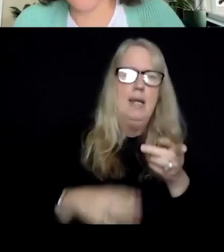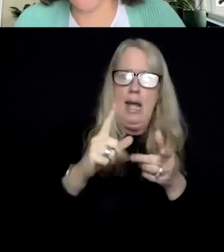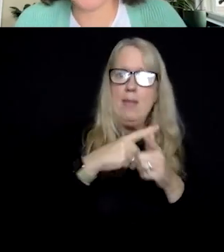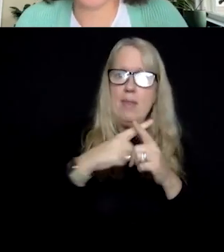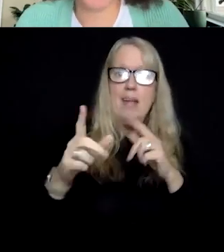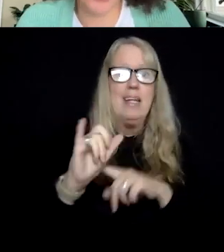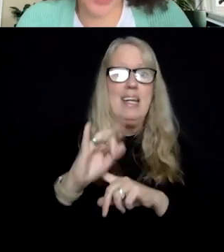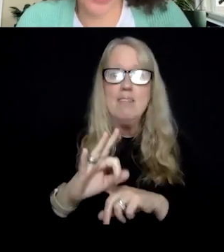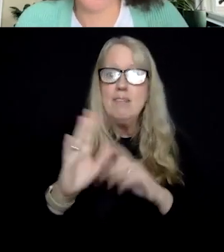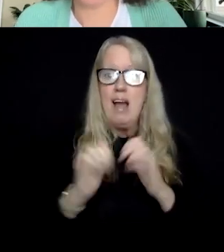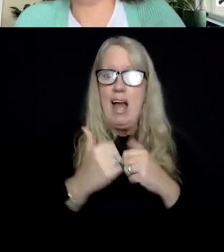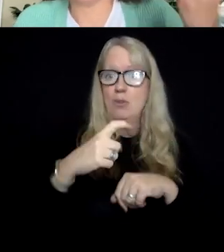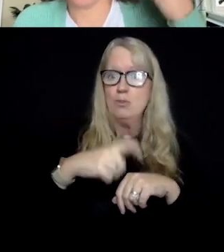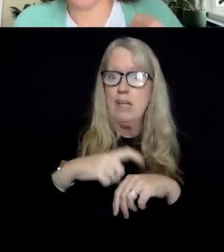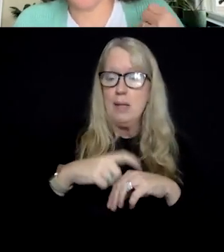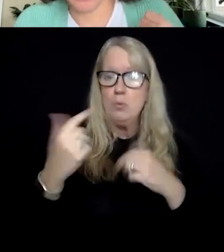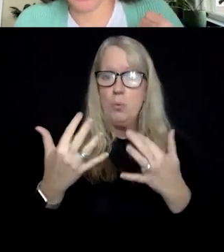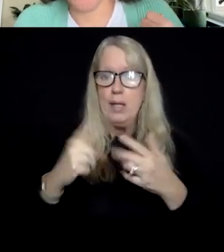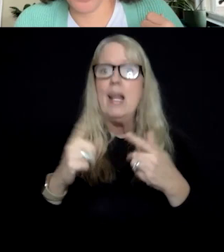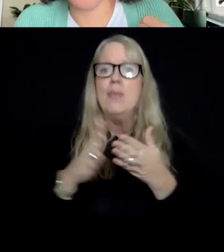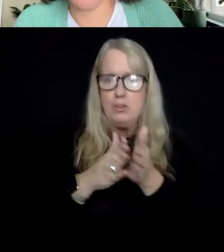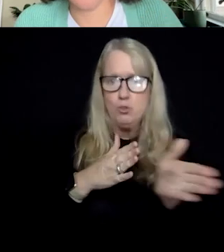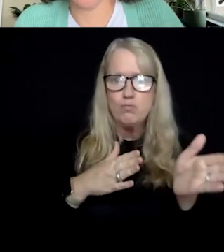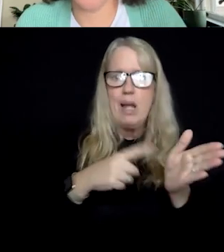IF IT IS TOO LONG, YOU GET ROUTED TO THE BACK UP CENTER.